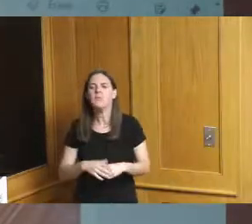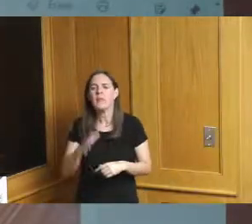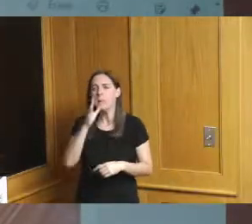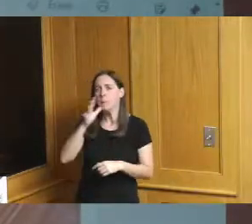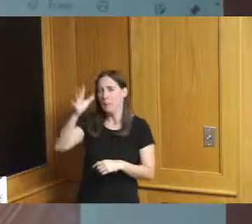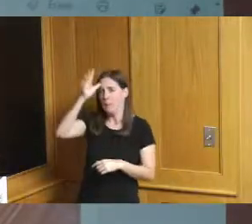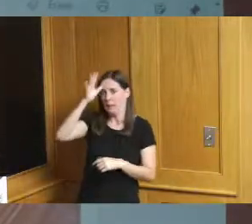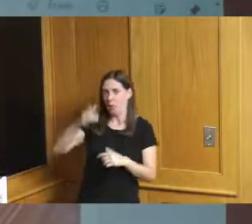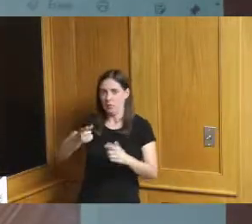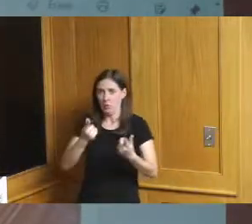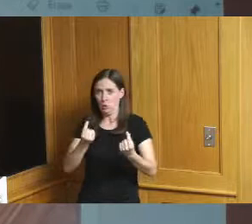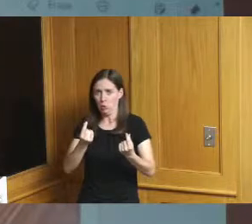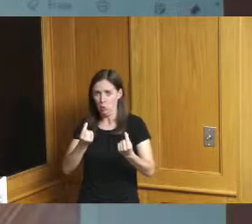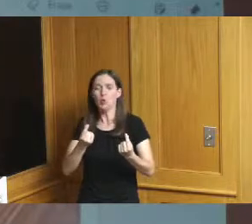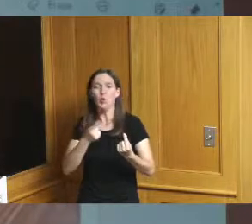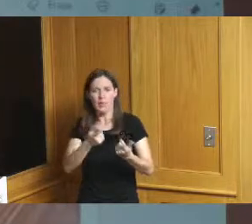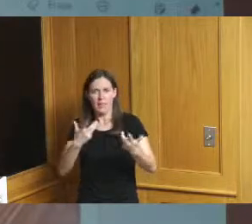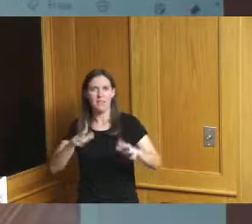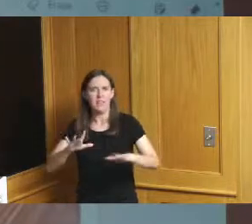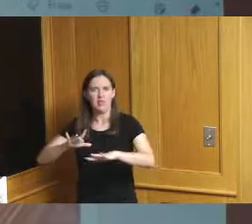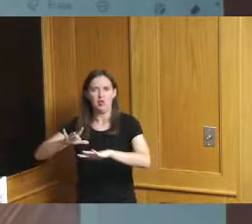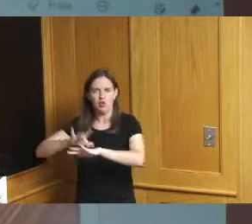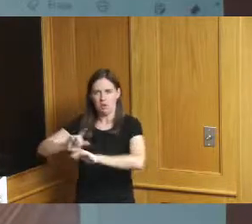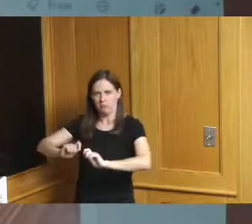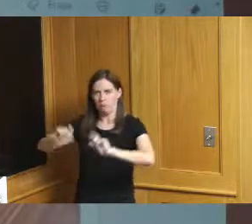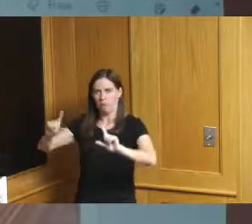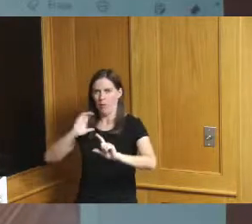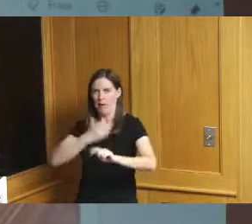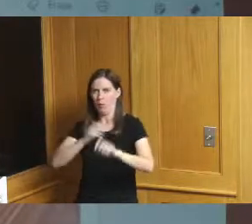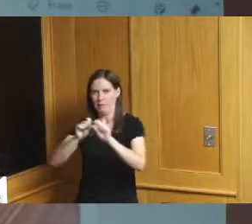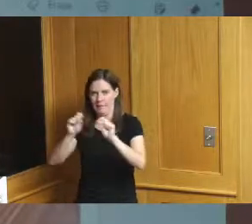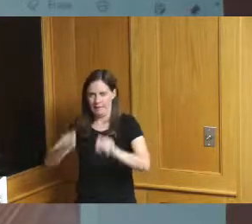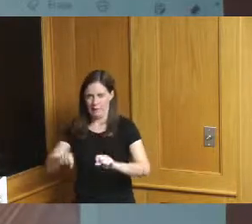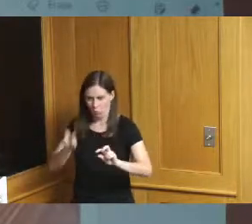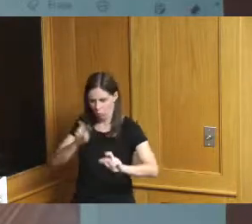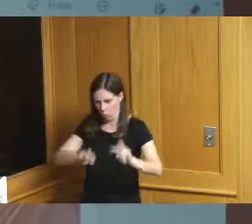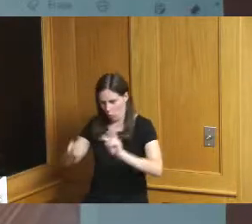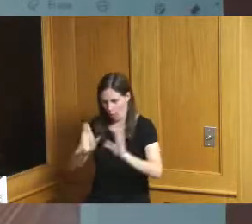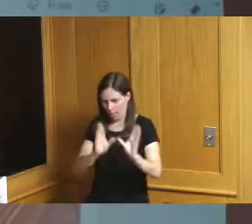as they've gone on to our system to plan their child's trip from home to school